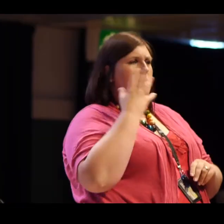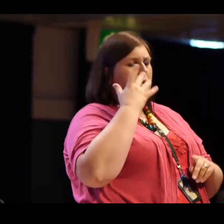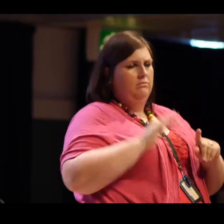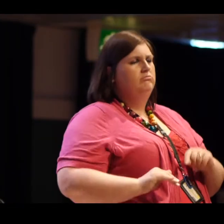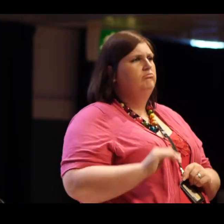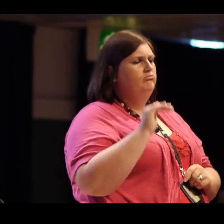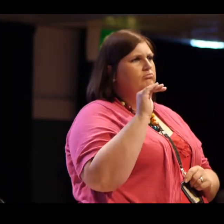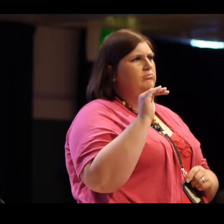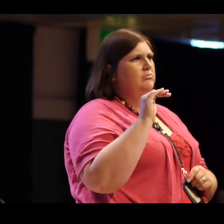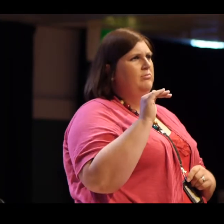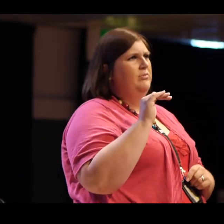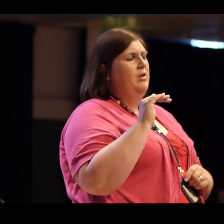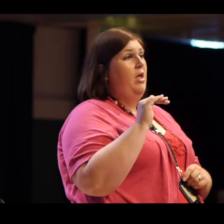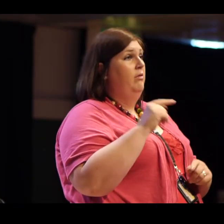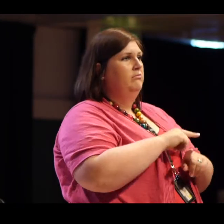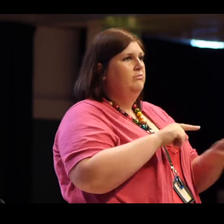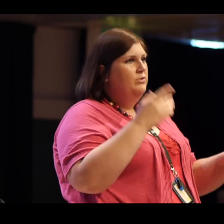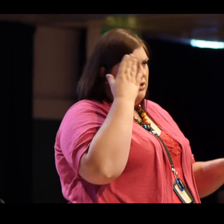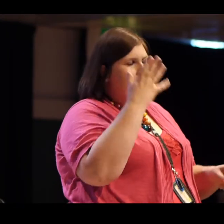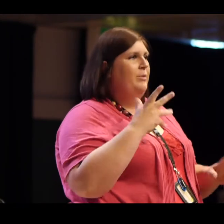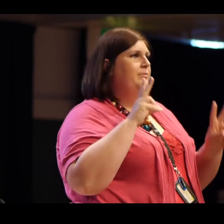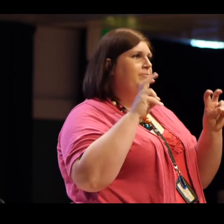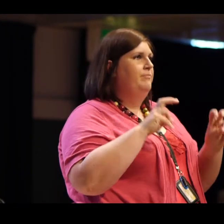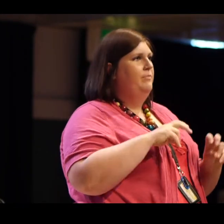and this is not common knowledge, the black sheep of the family.